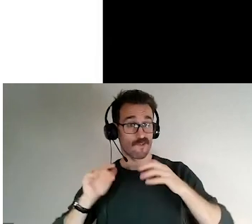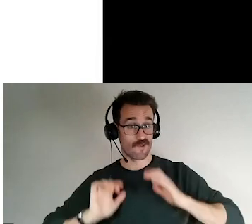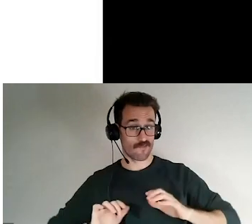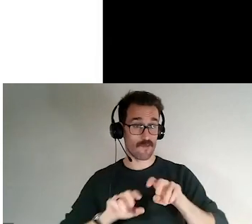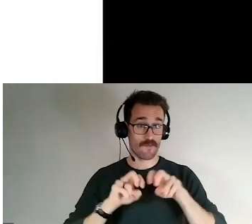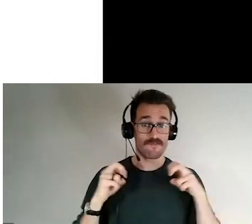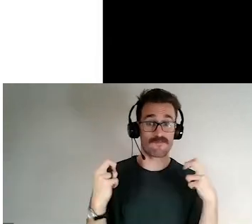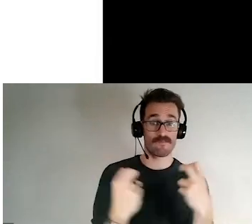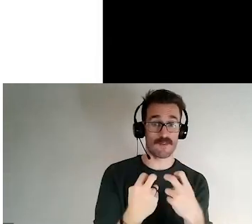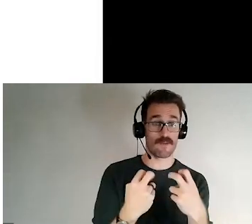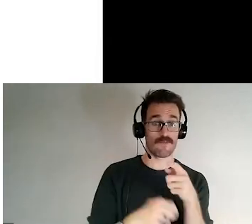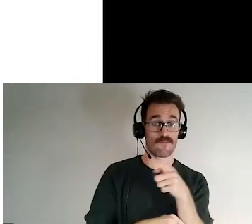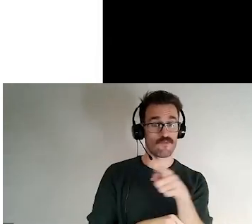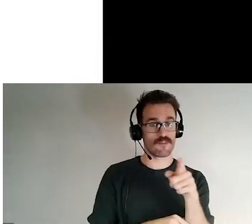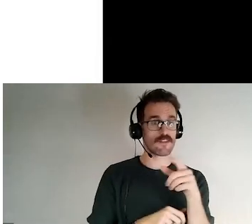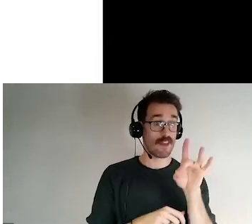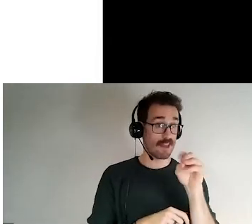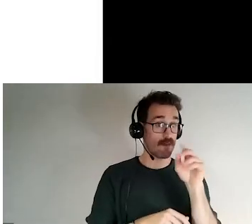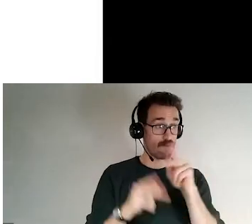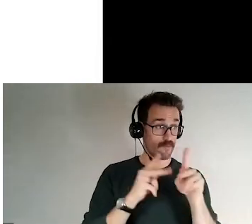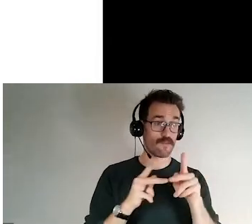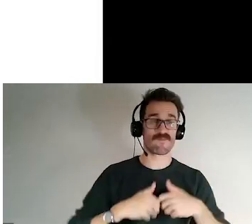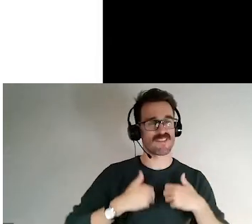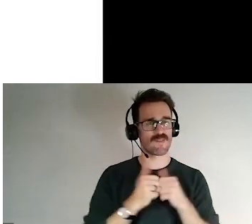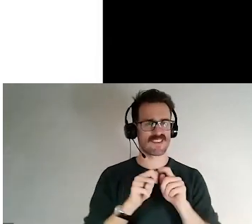group of over 80 people living with different forms of arthritis who are